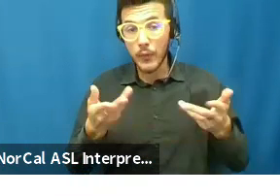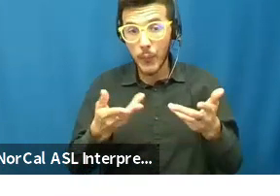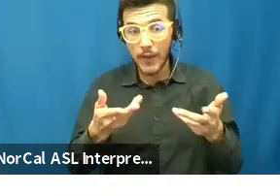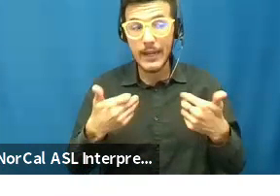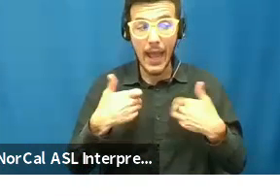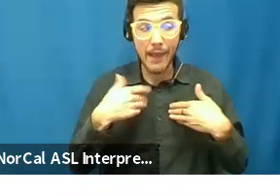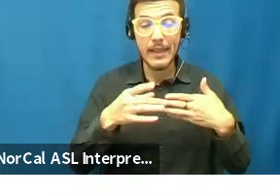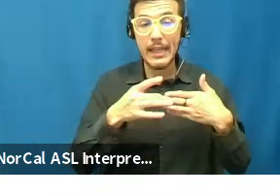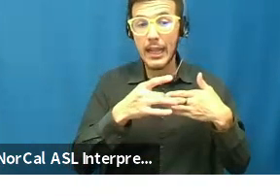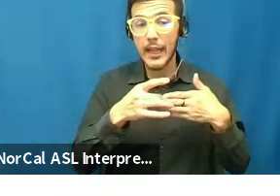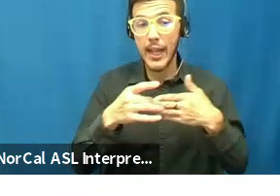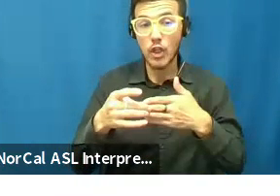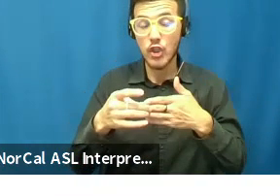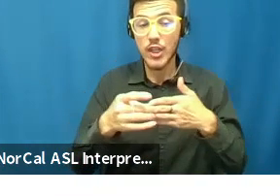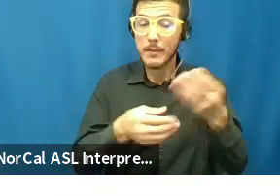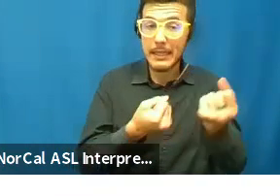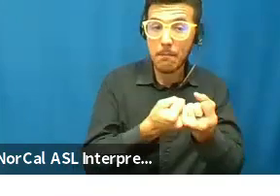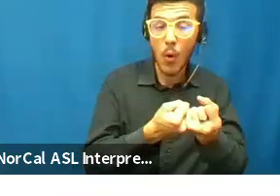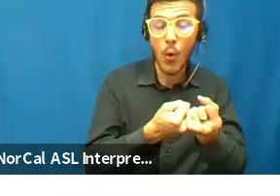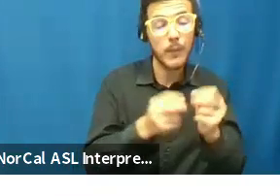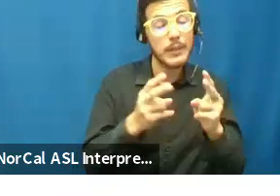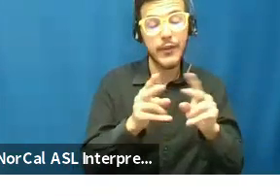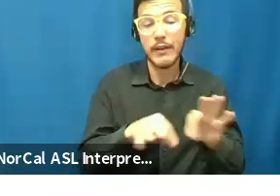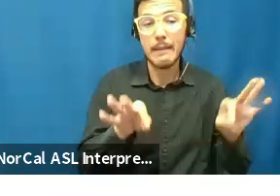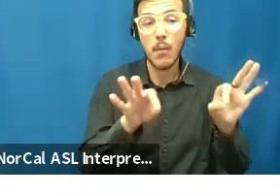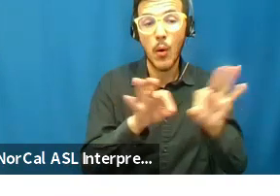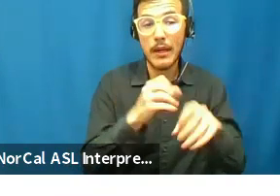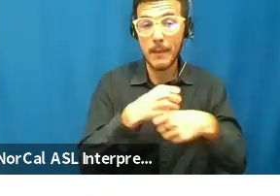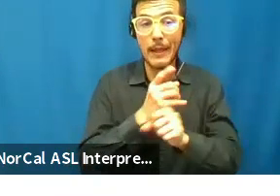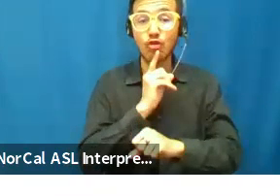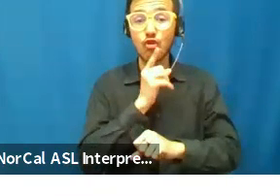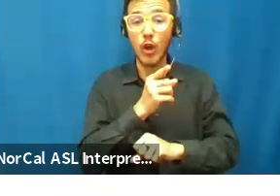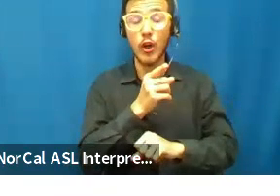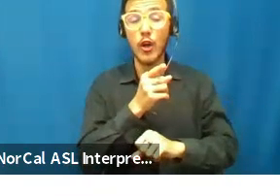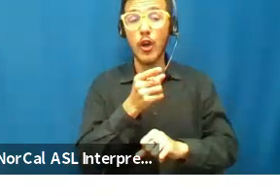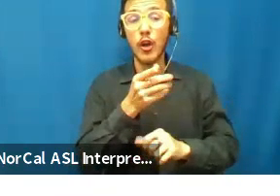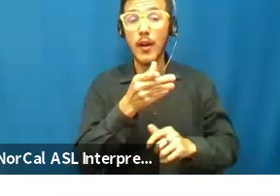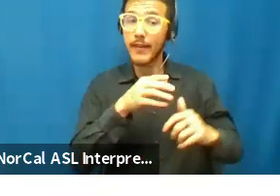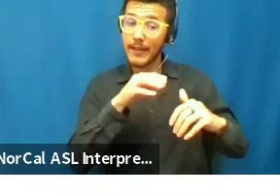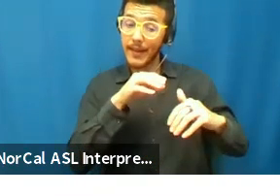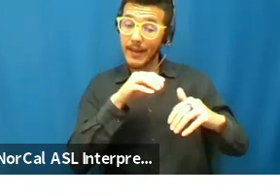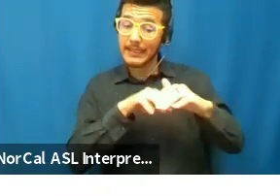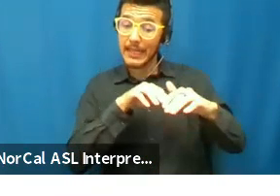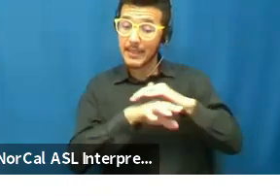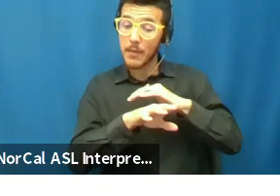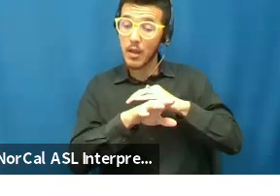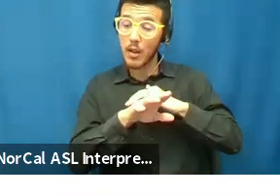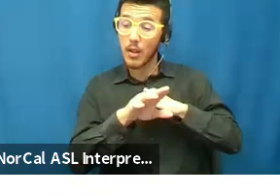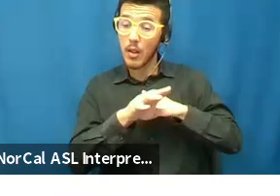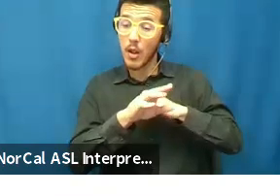support was really important to ensure that the accessibility initiatives were maintained